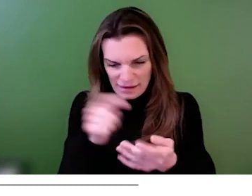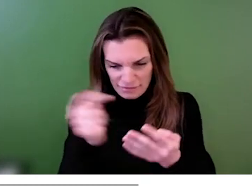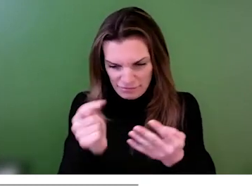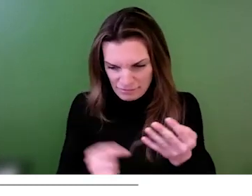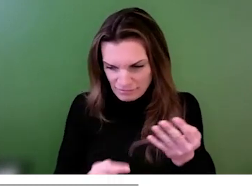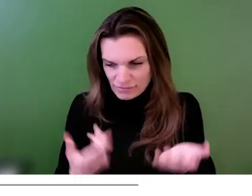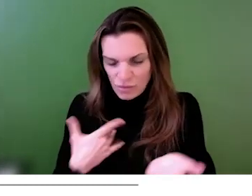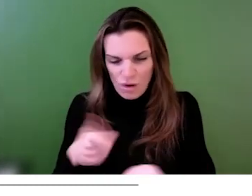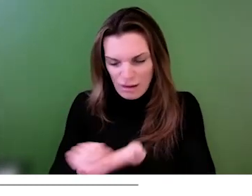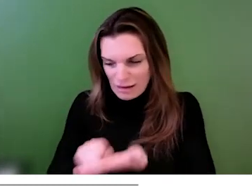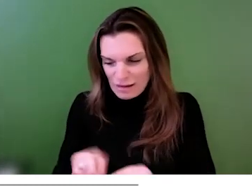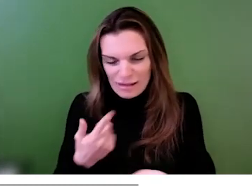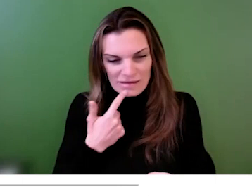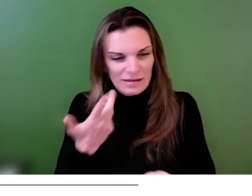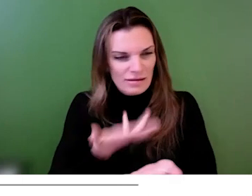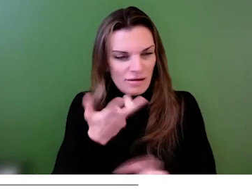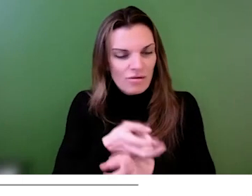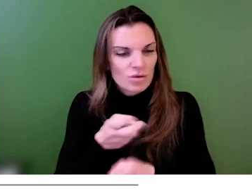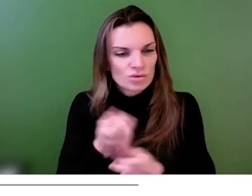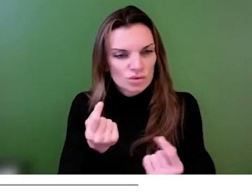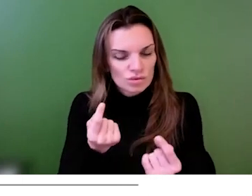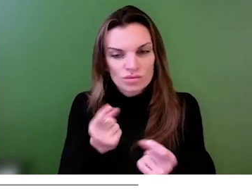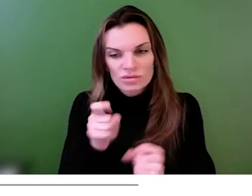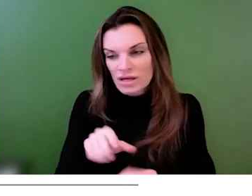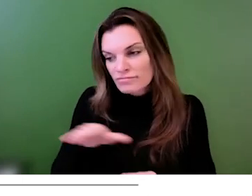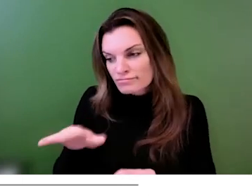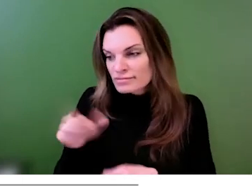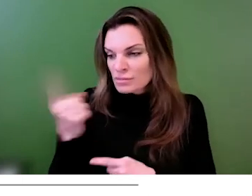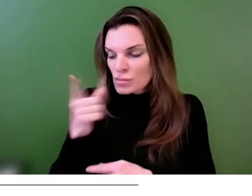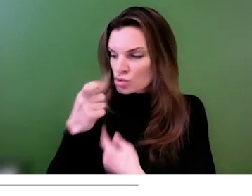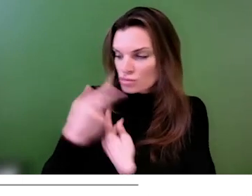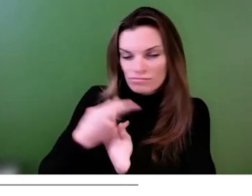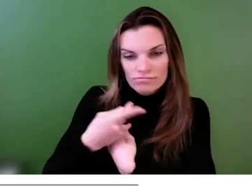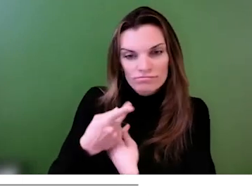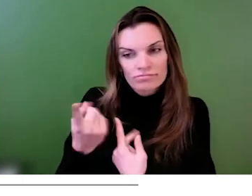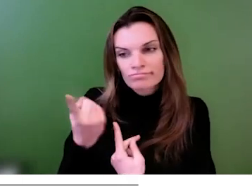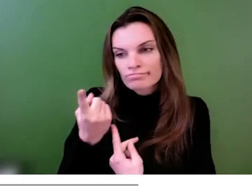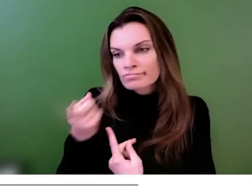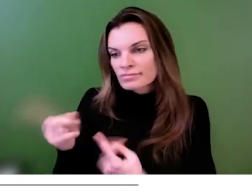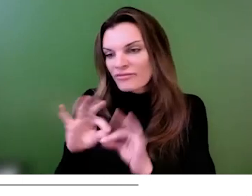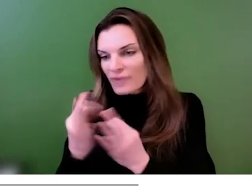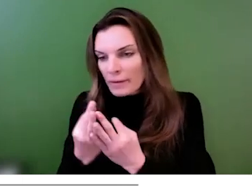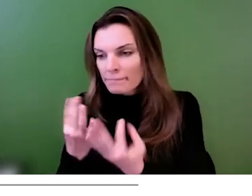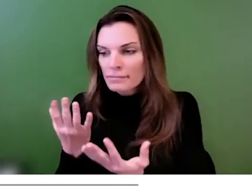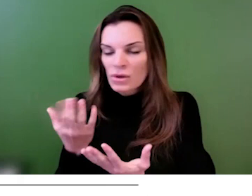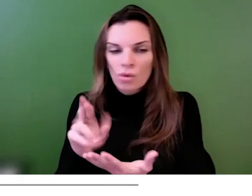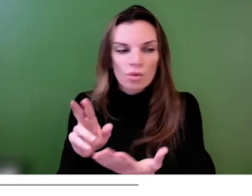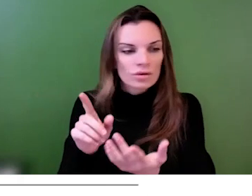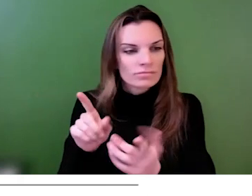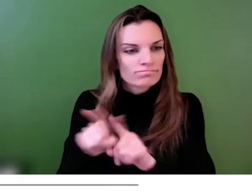down, asking a caregiver, a loved one to help you with this and remind you of this can be